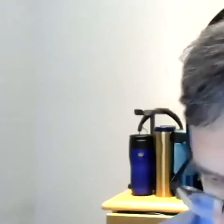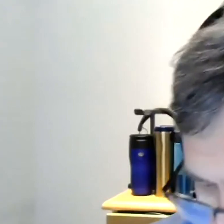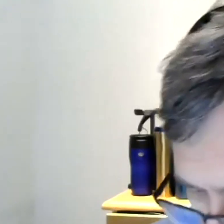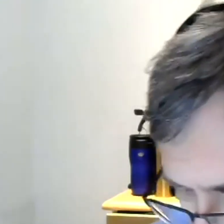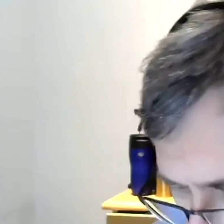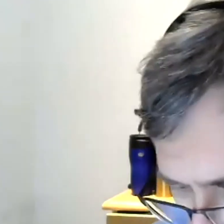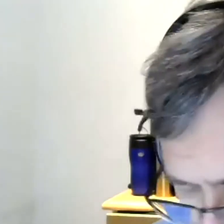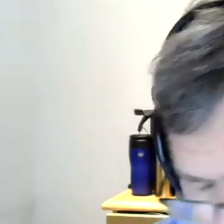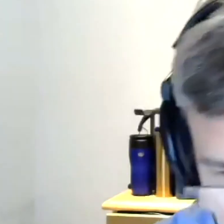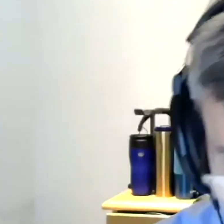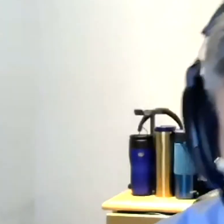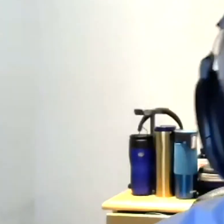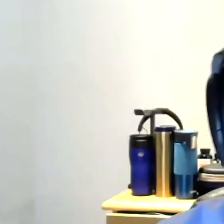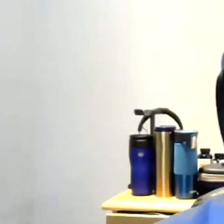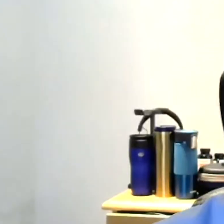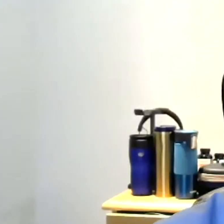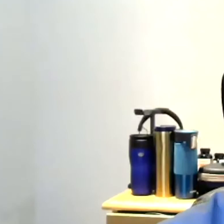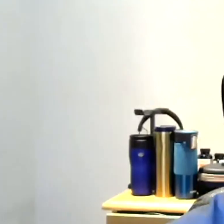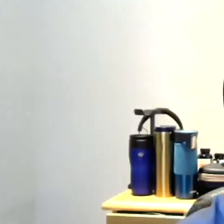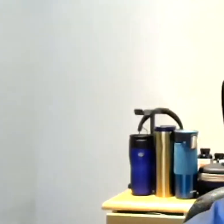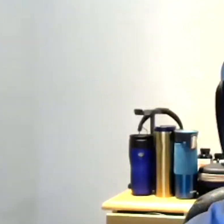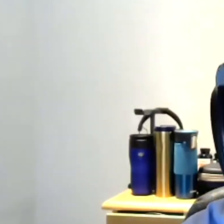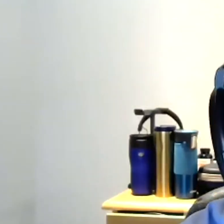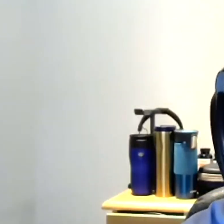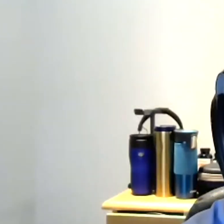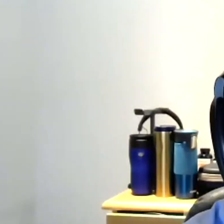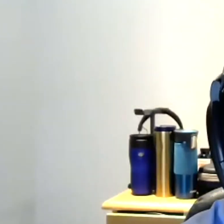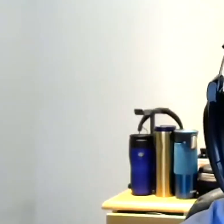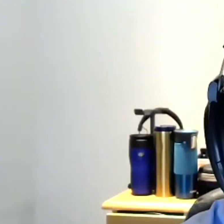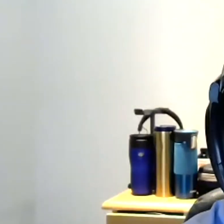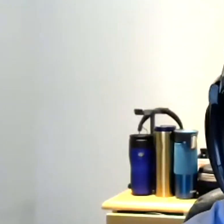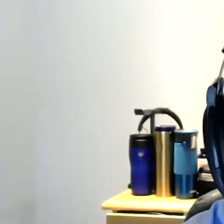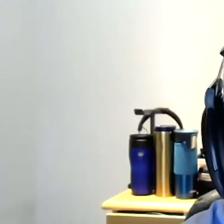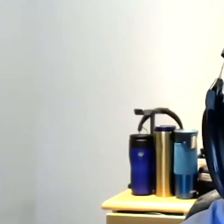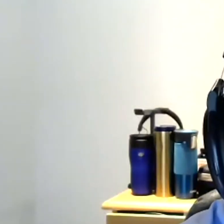take about 15 minutes and often involve hundreds of millions of dollars of potential programmatic